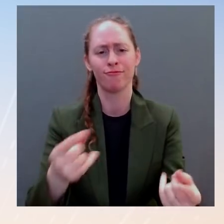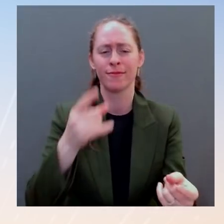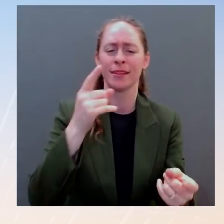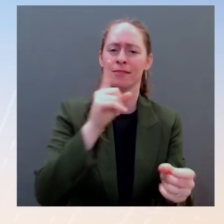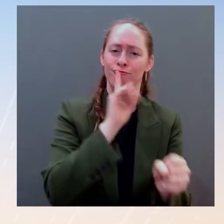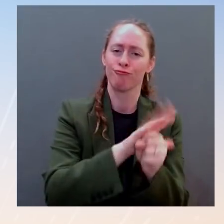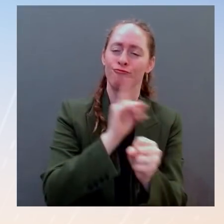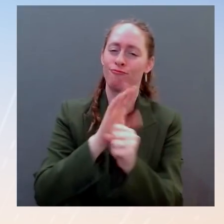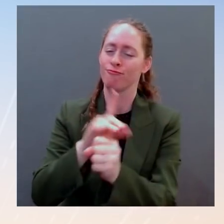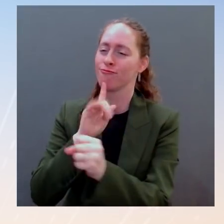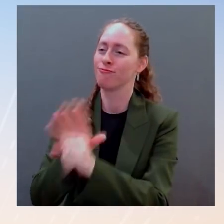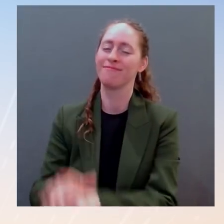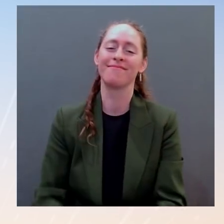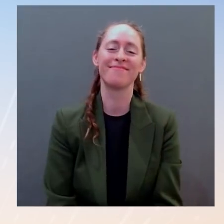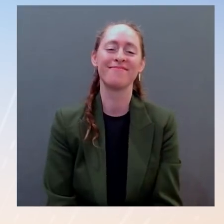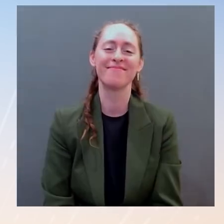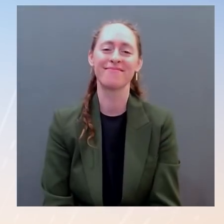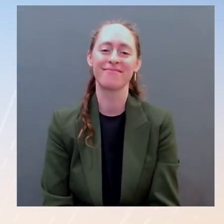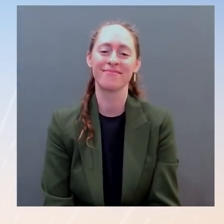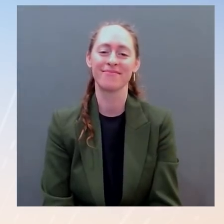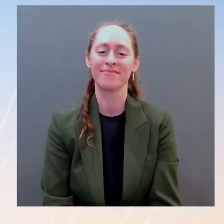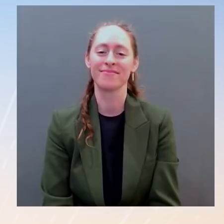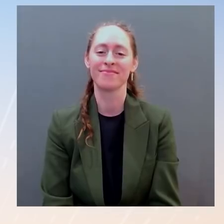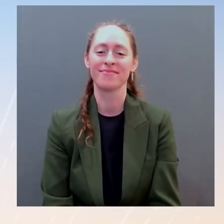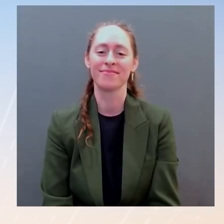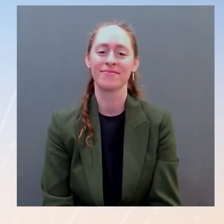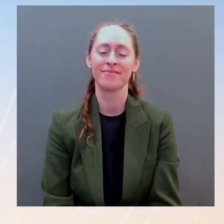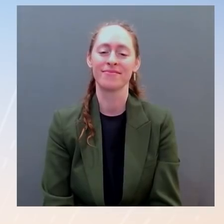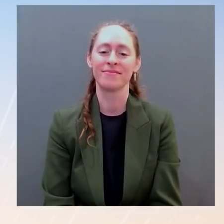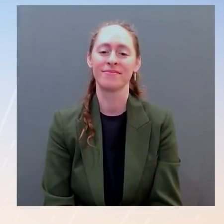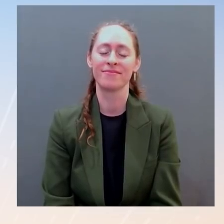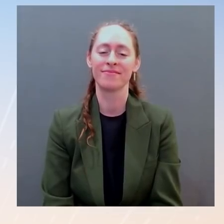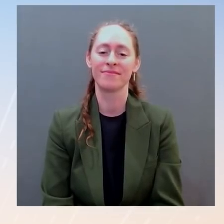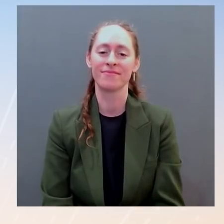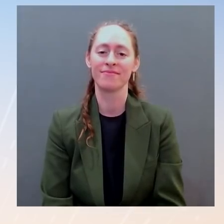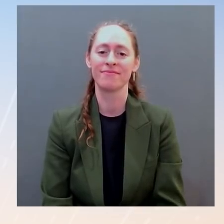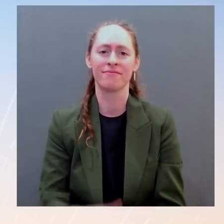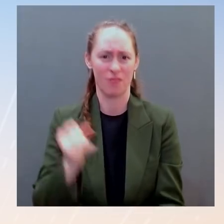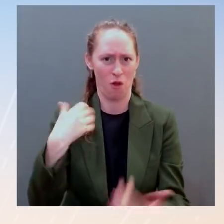and Philip Jefferson's nominations this week as well. These nominees are eminently qualified,